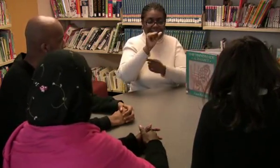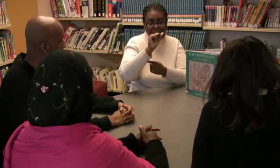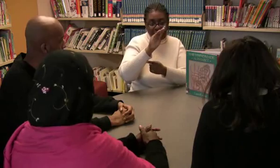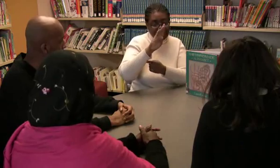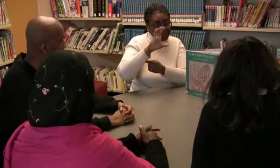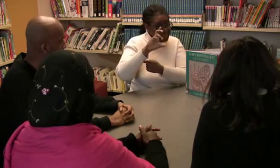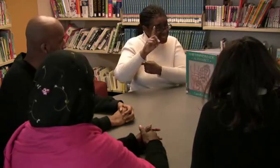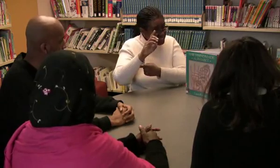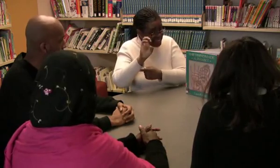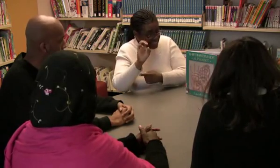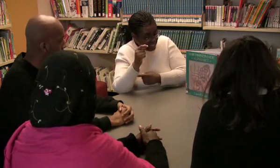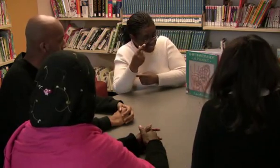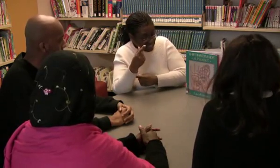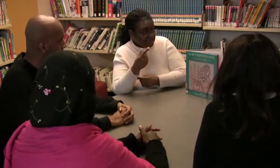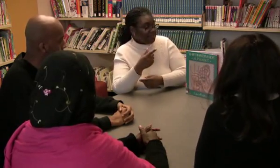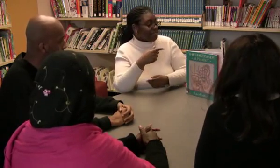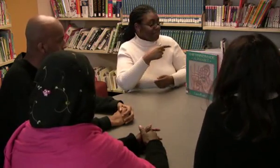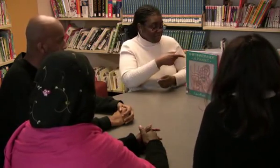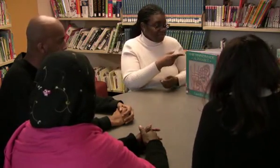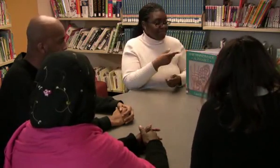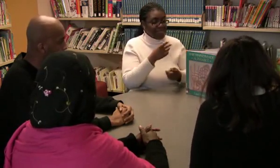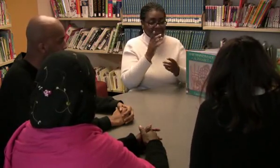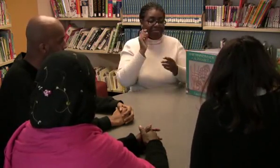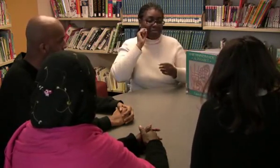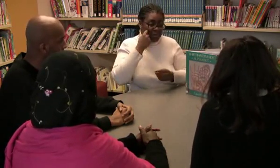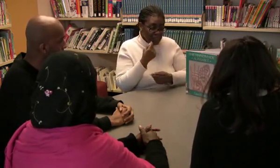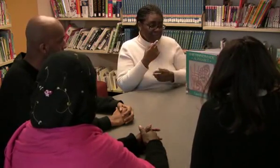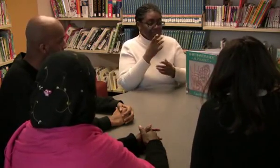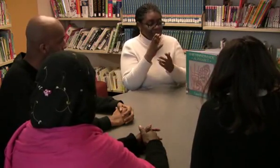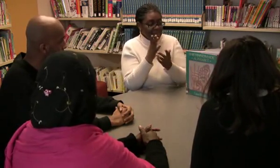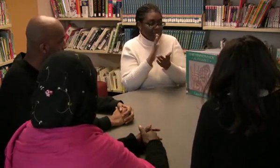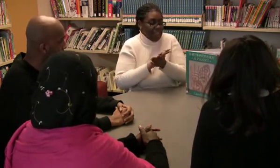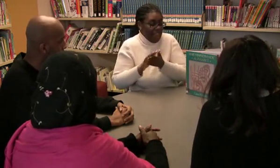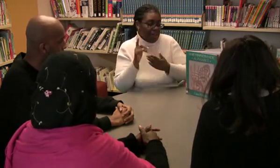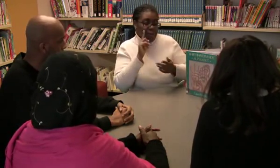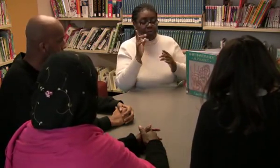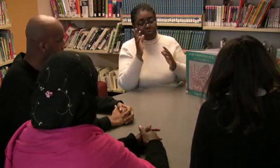the fingerspelling alphabet.